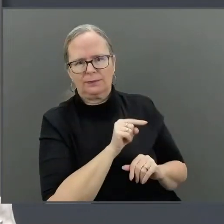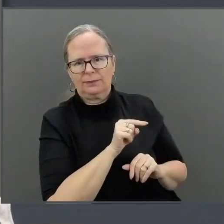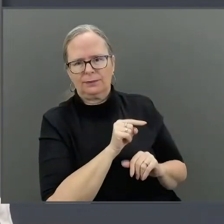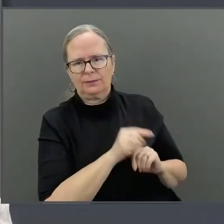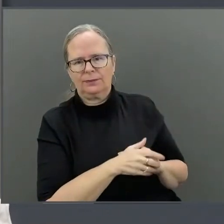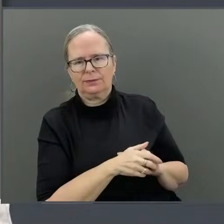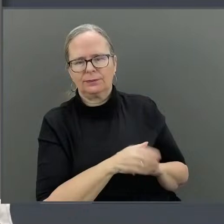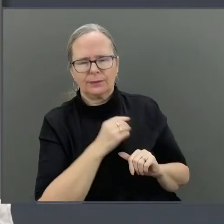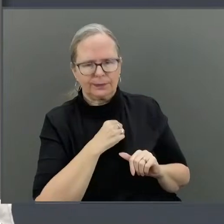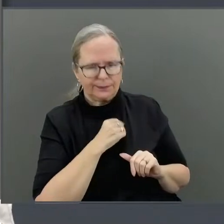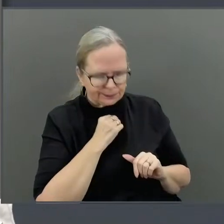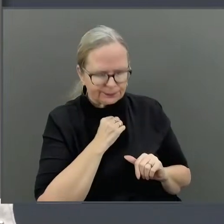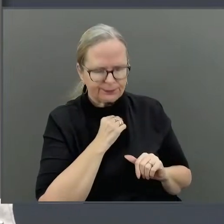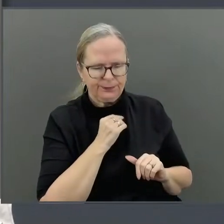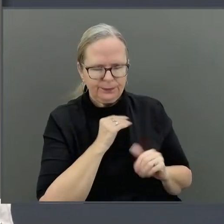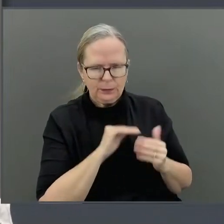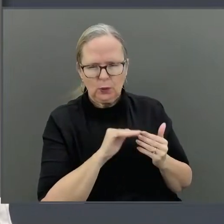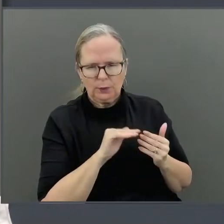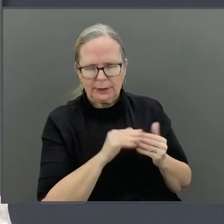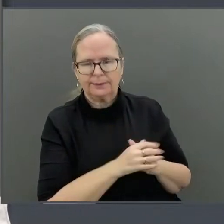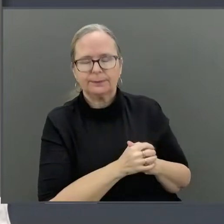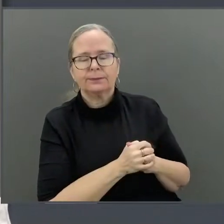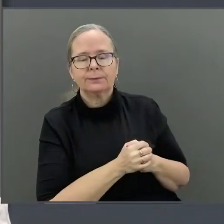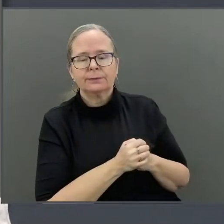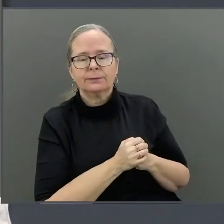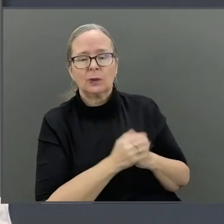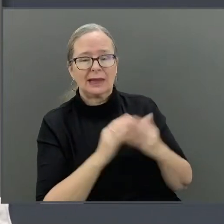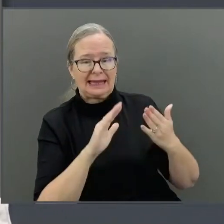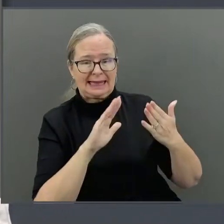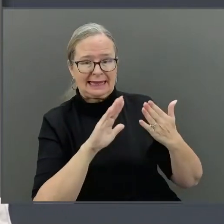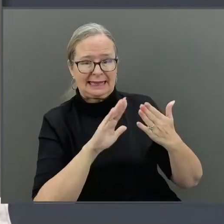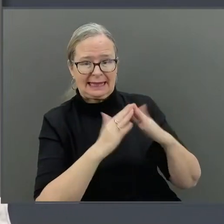recognizes that we have to have not only housing but also the important infrastructure that goes